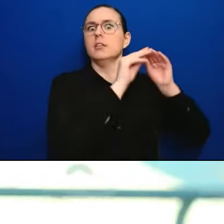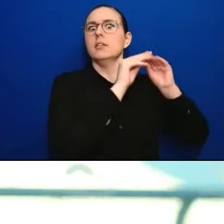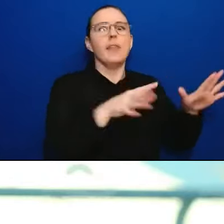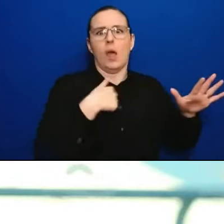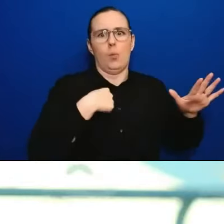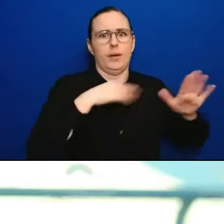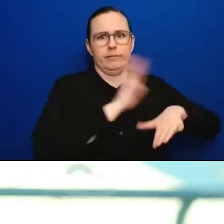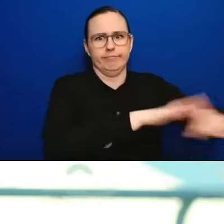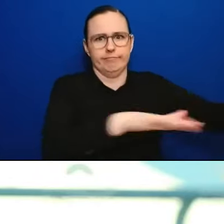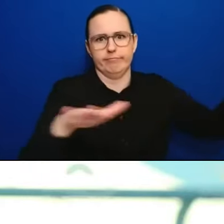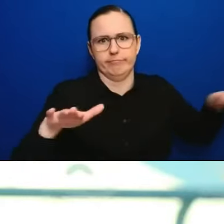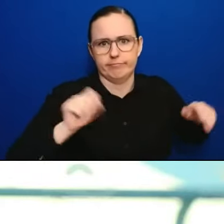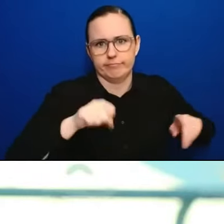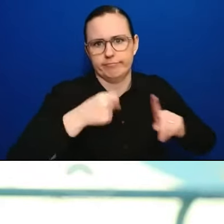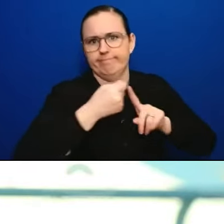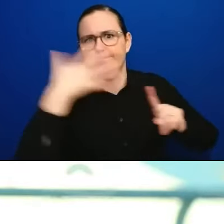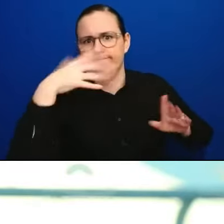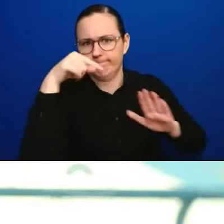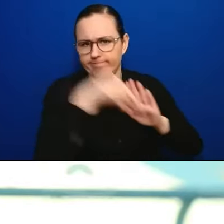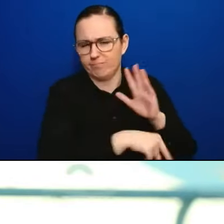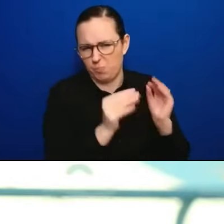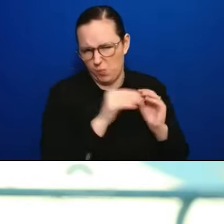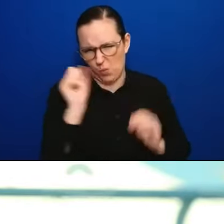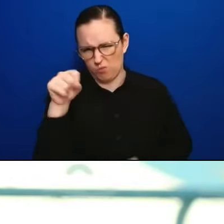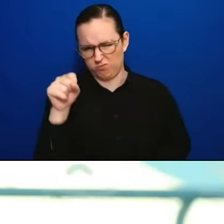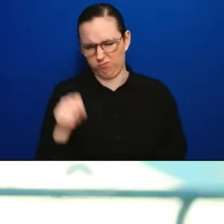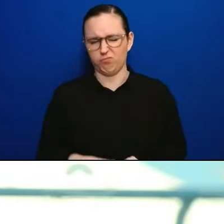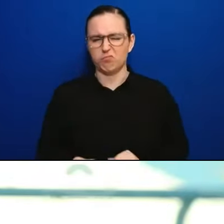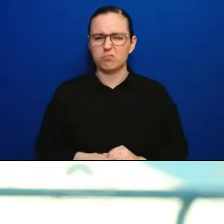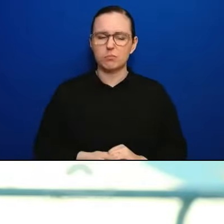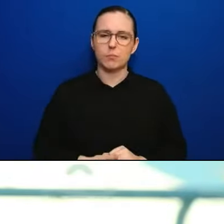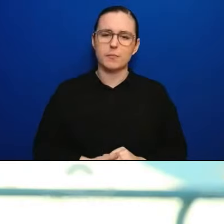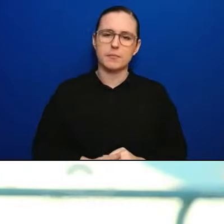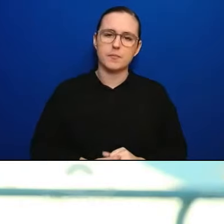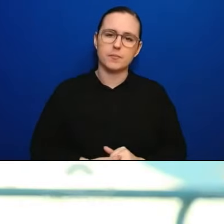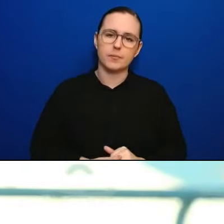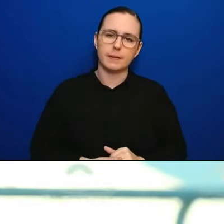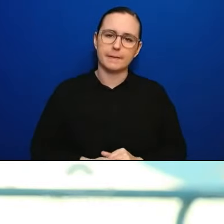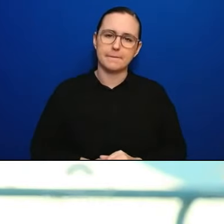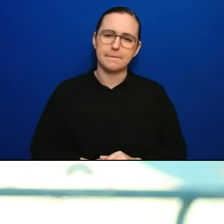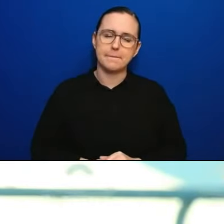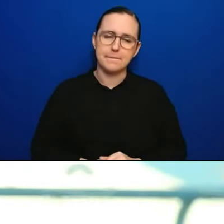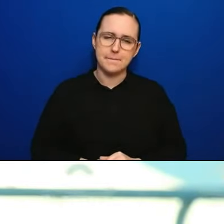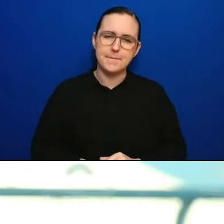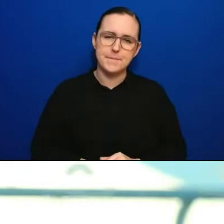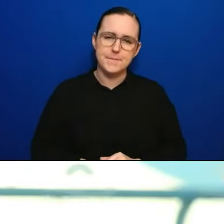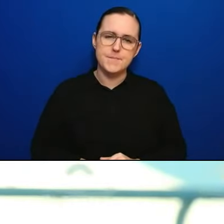take more additional measures. And give more detailed notification to the broader